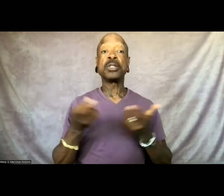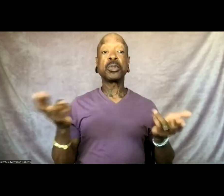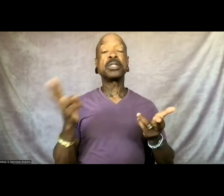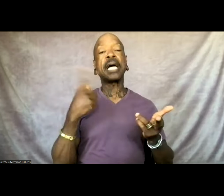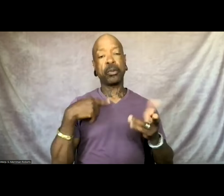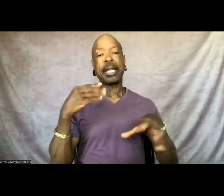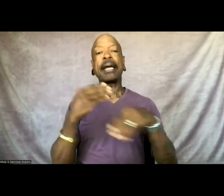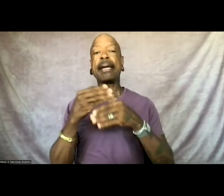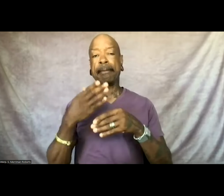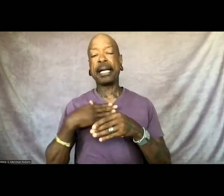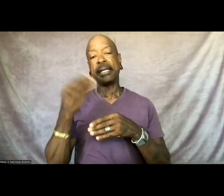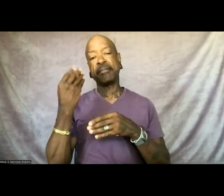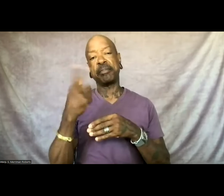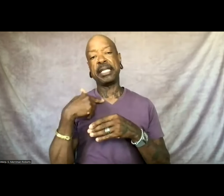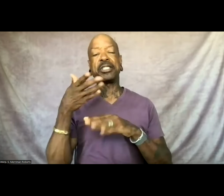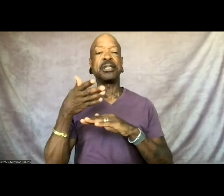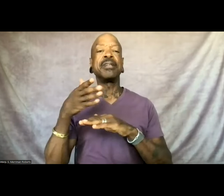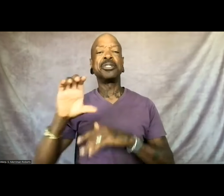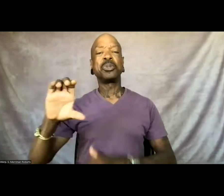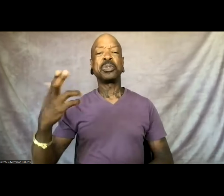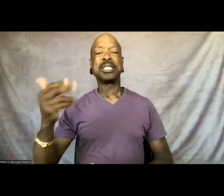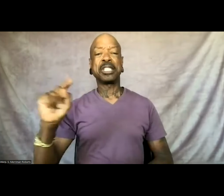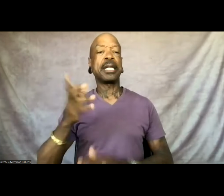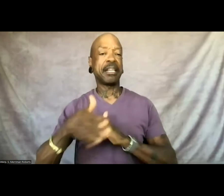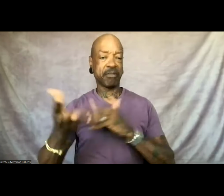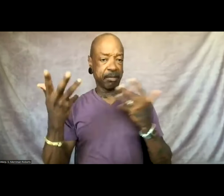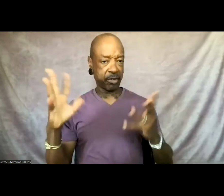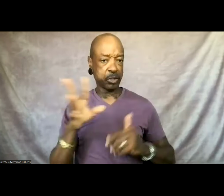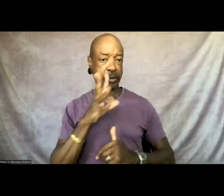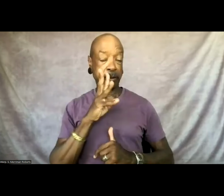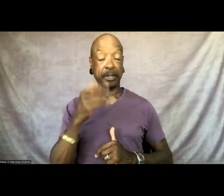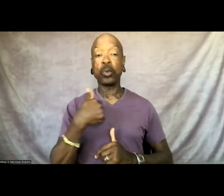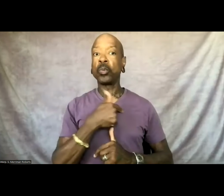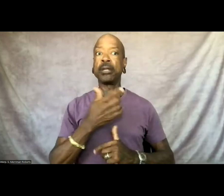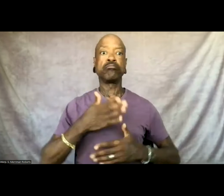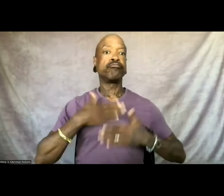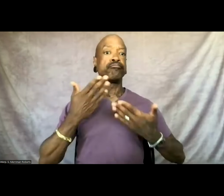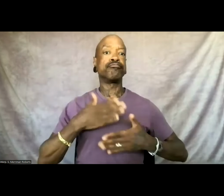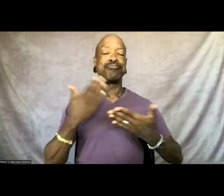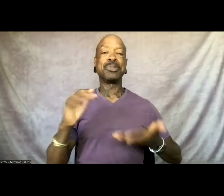resource center covering San Francisco county for those